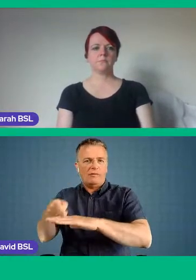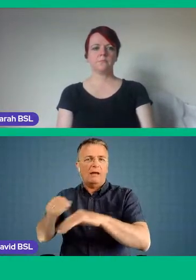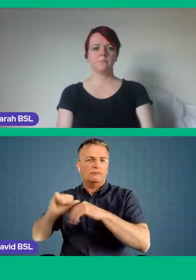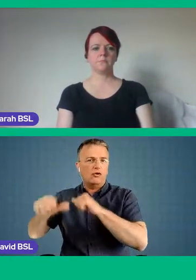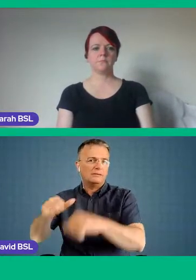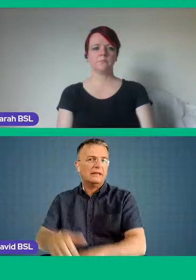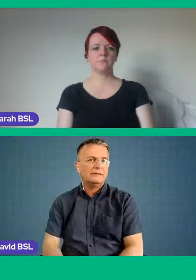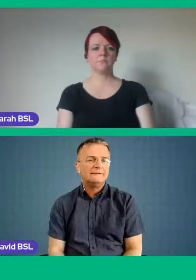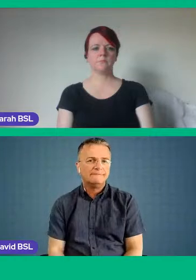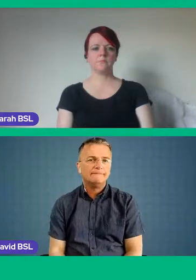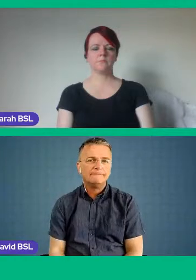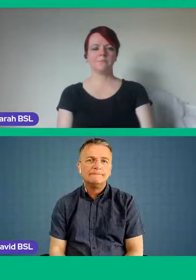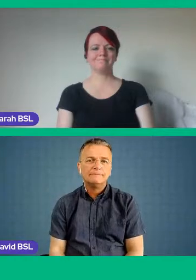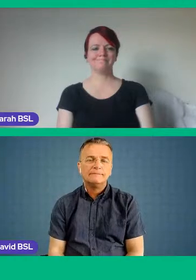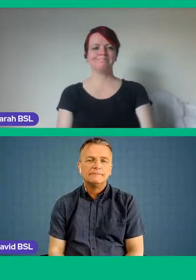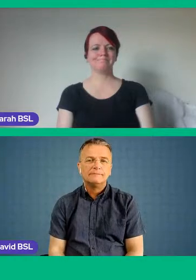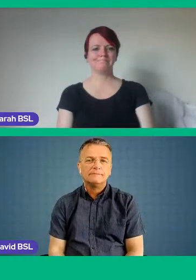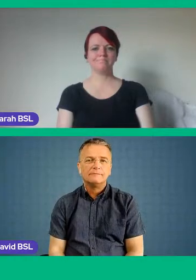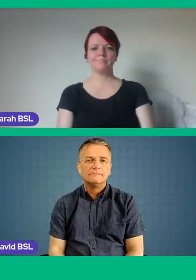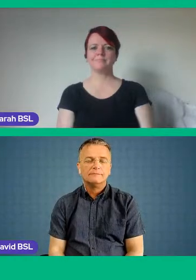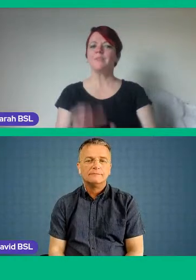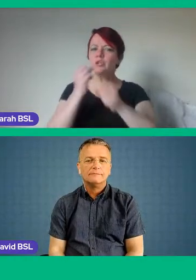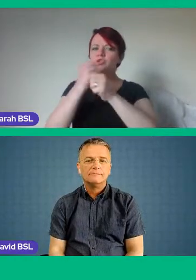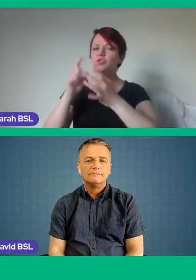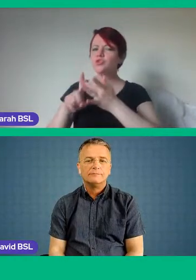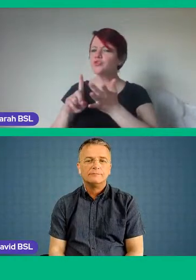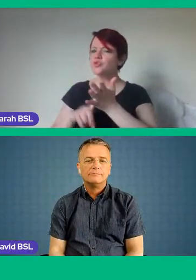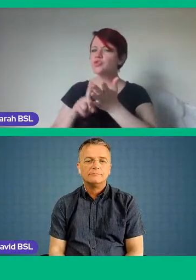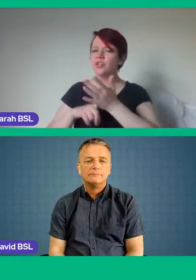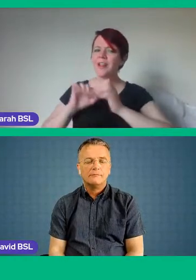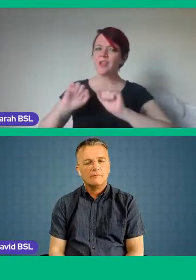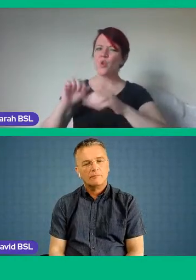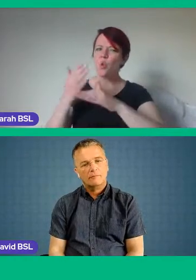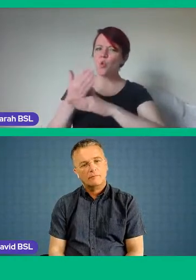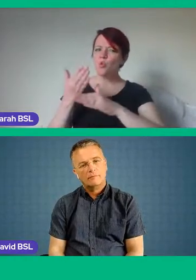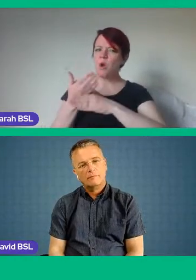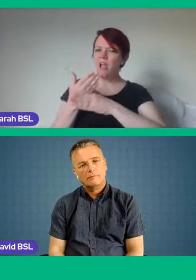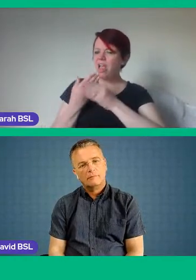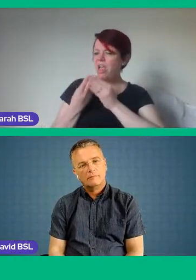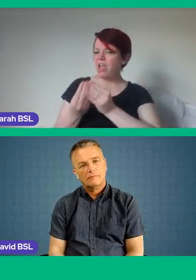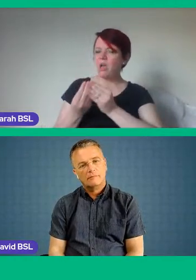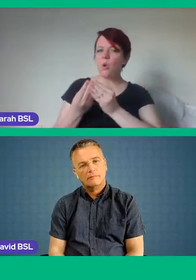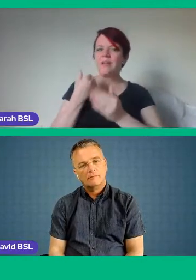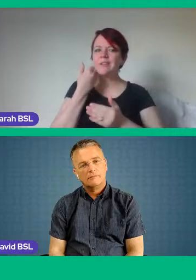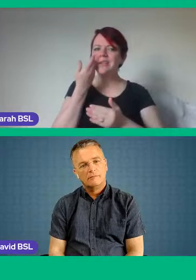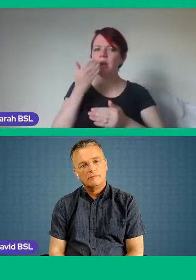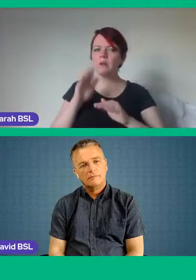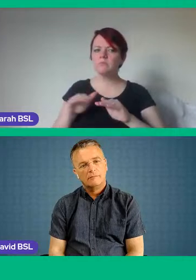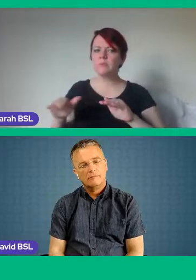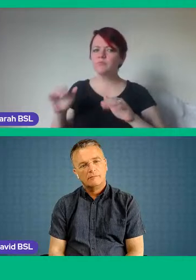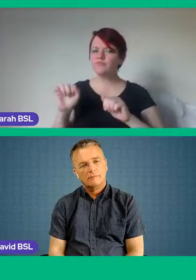Thank you. Jill, your work is mostly with young people as well as in it?